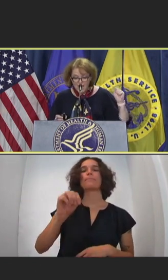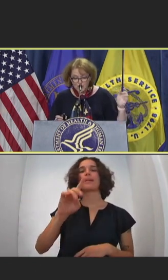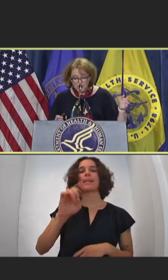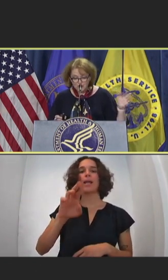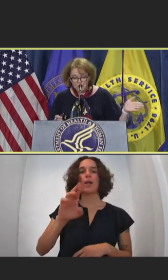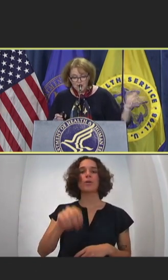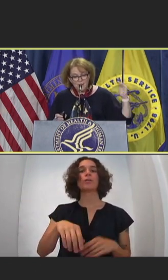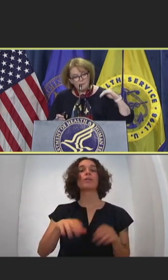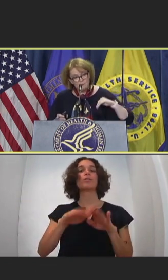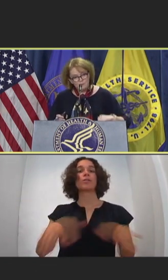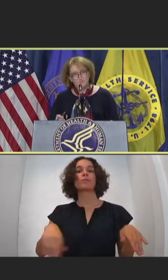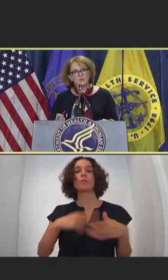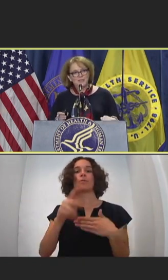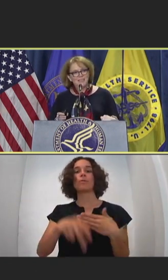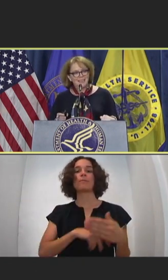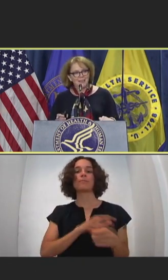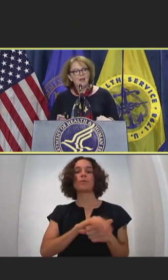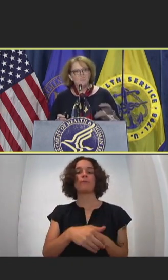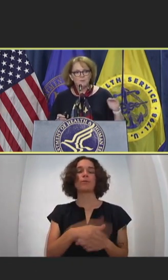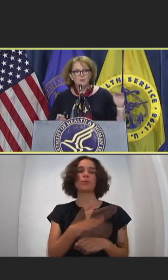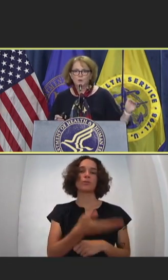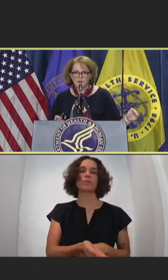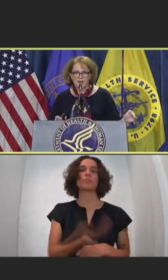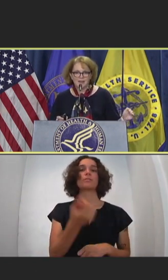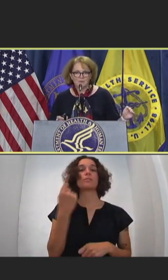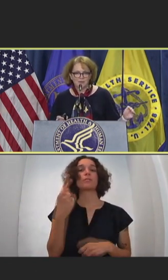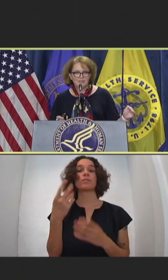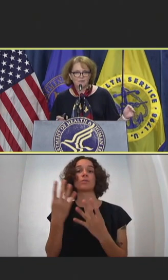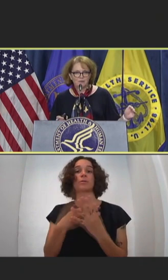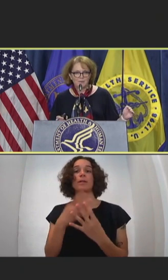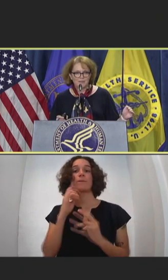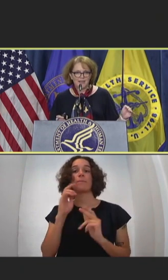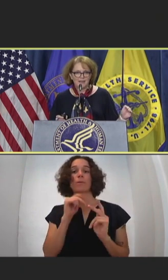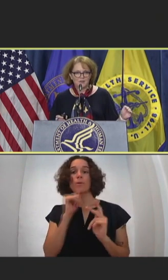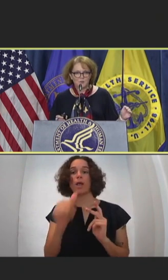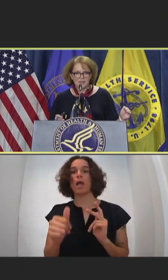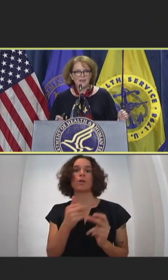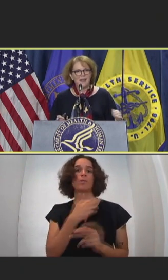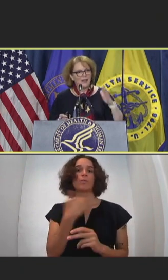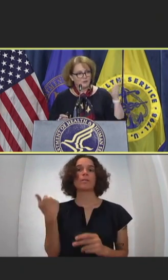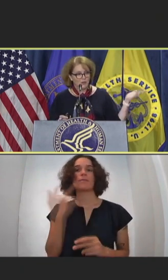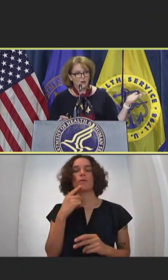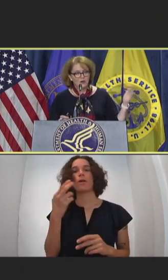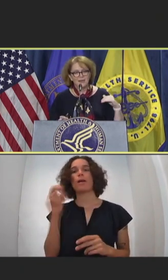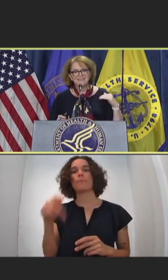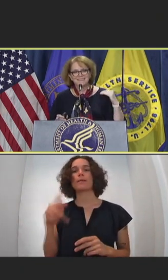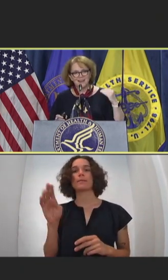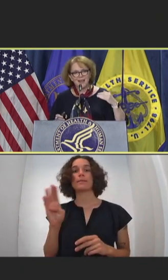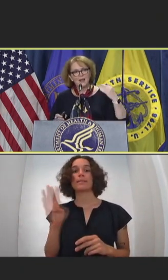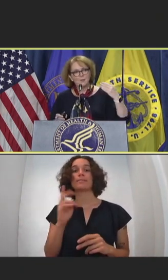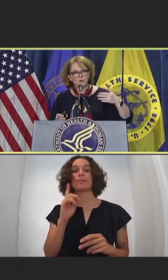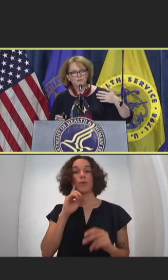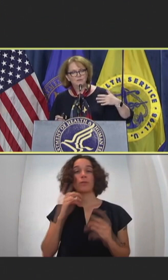However, screening of people who are not at risk for hepatitis B, as we heard, is not approved at